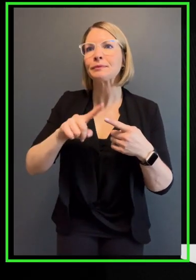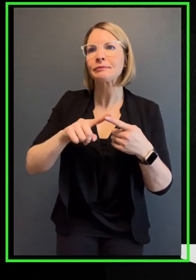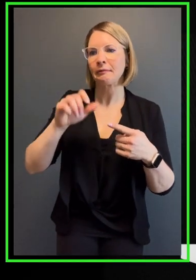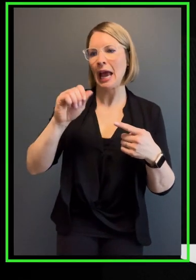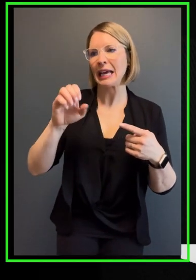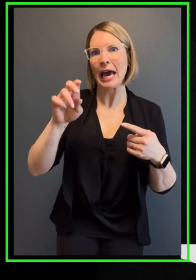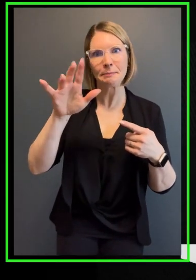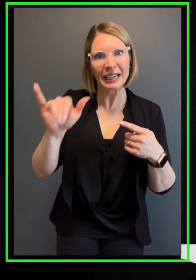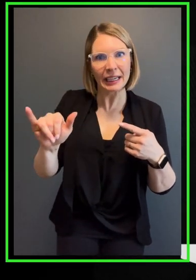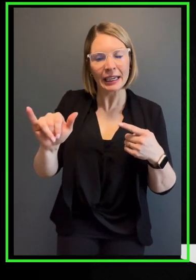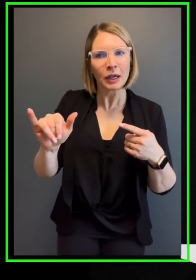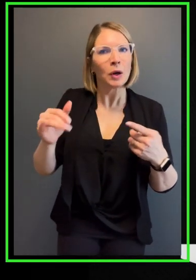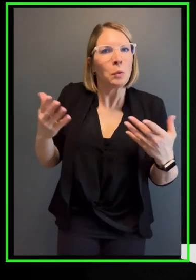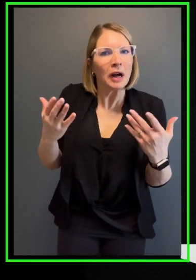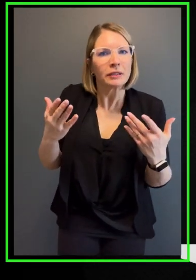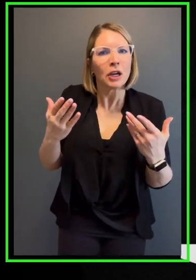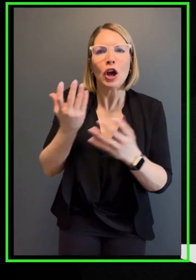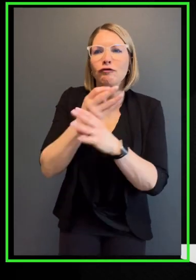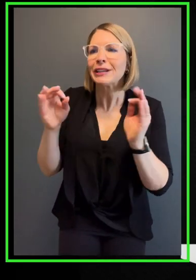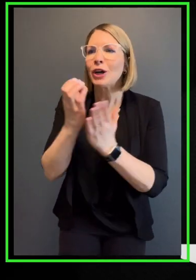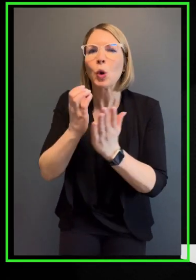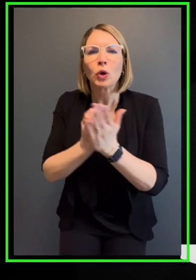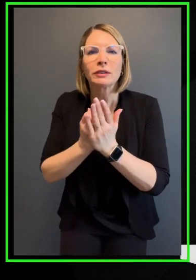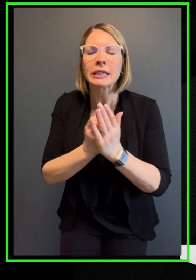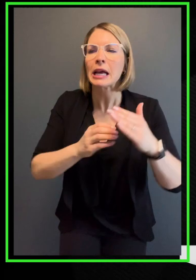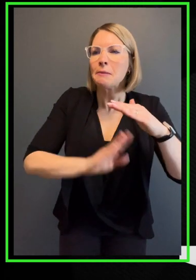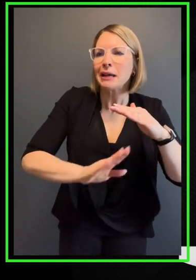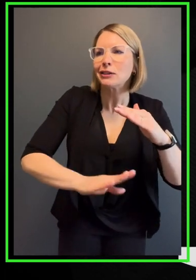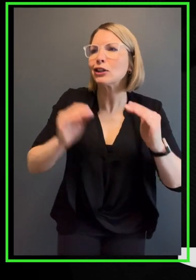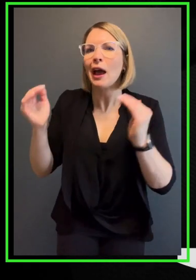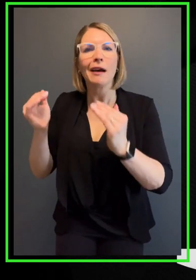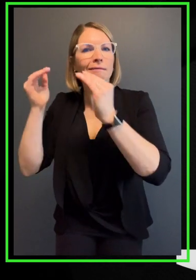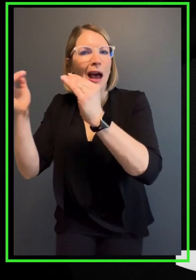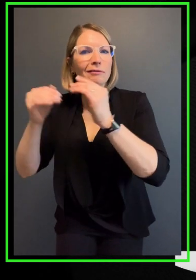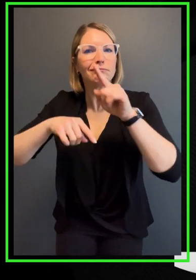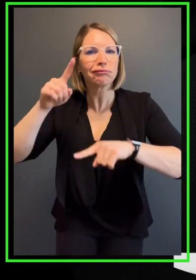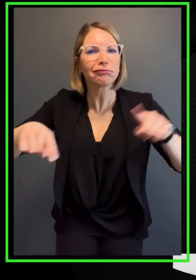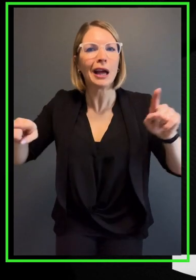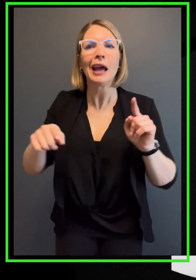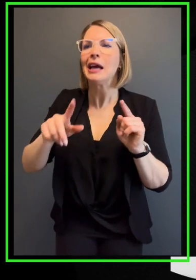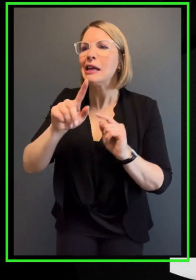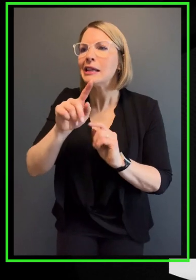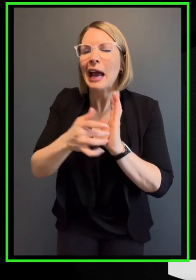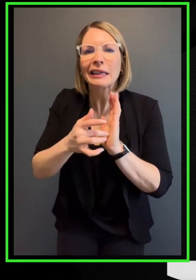The Accessibility Academy offers a variety of free courses from high level introductory topics to specific assistive technology